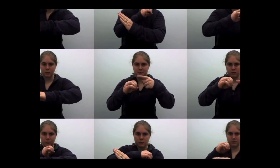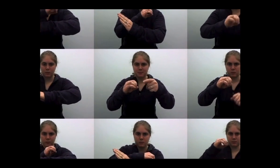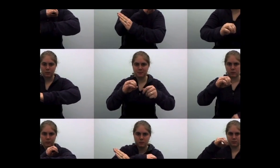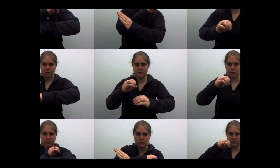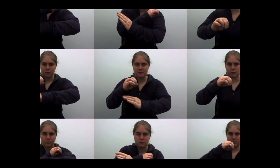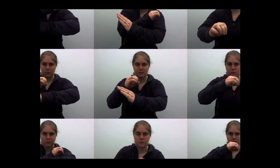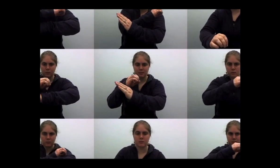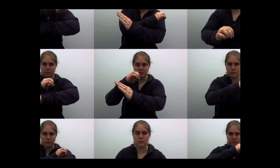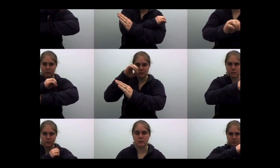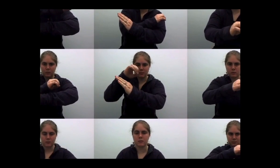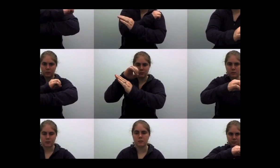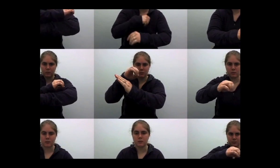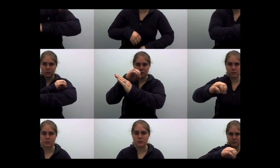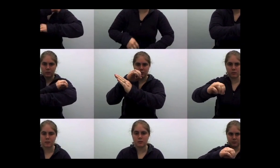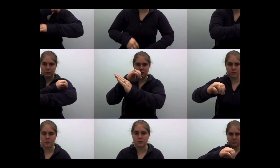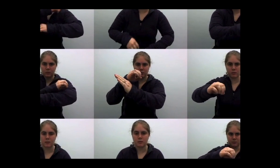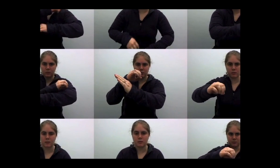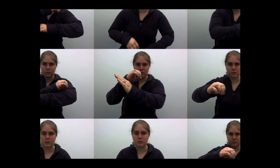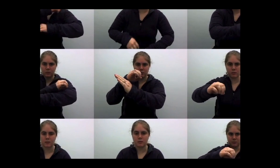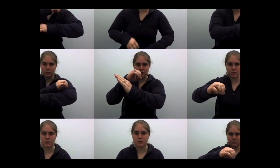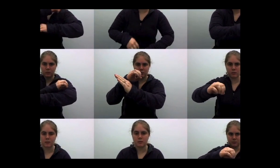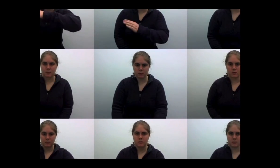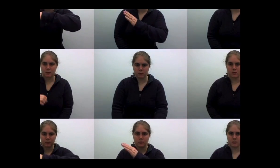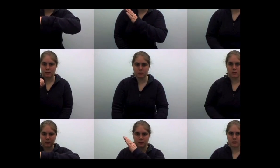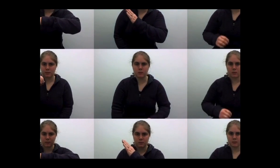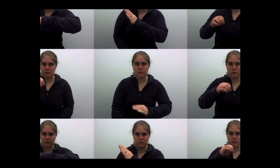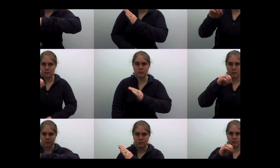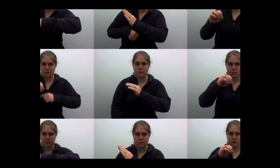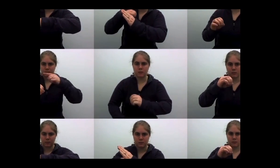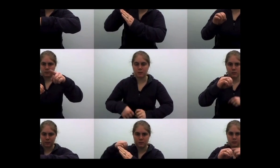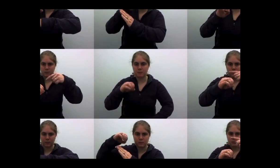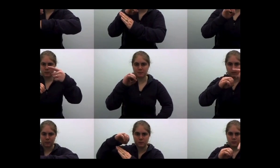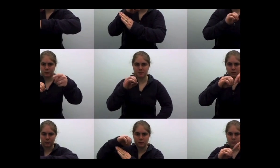she does here, she self-corrects. She says, "Oh no, I got it wrong" and watch